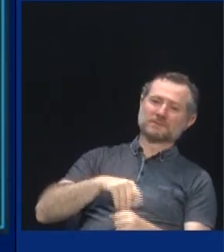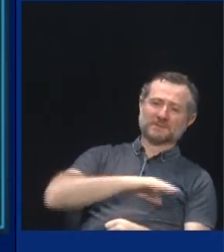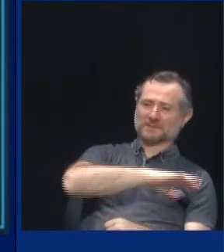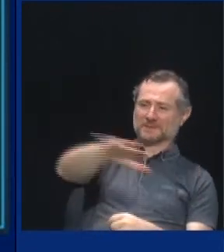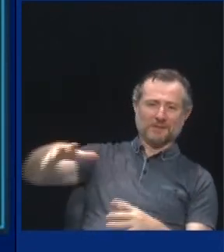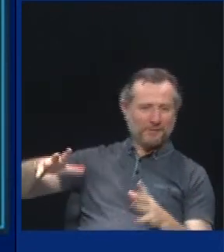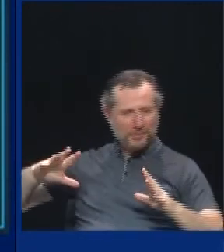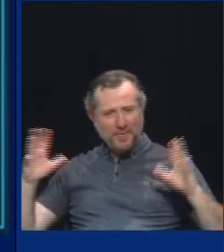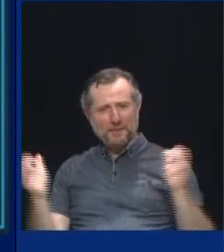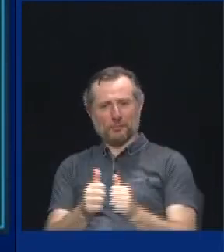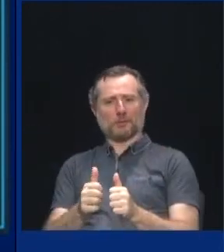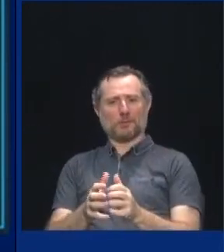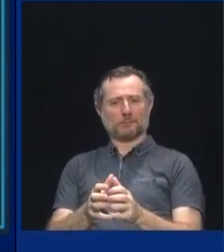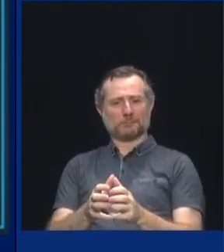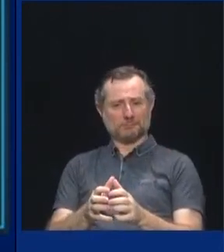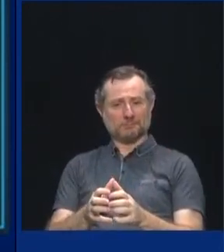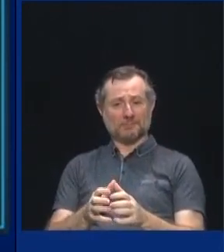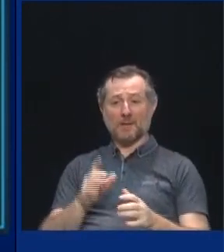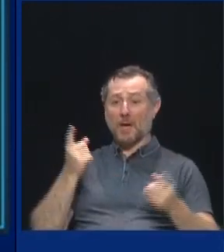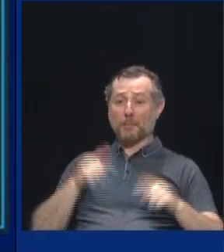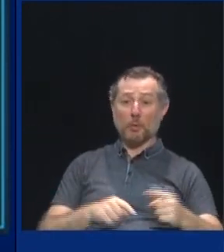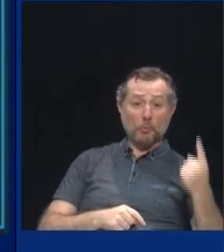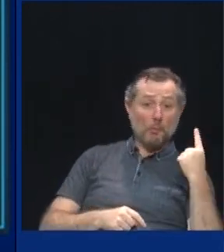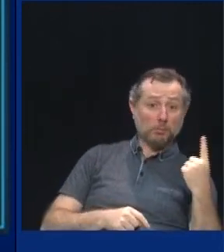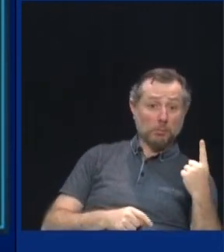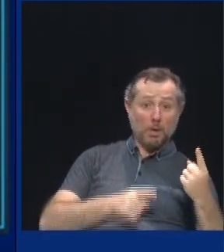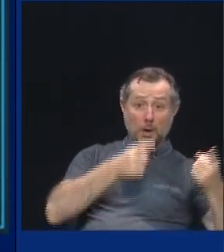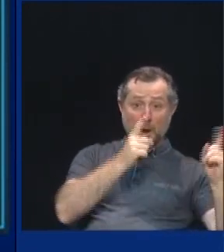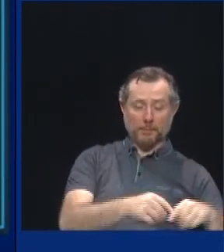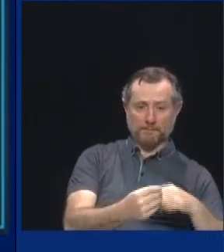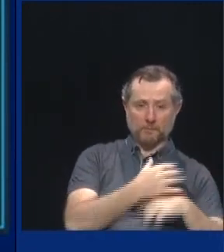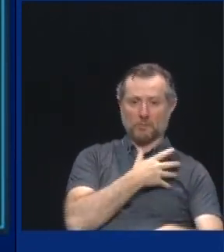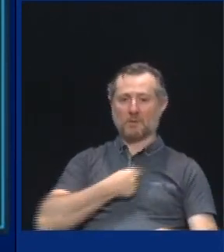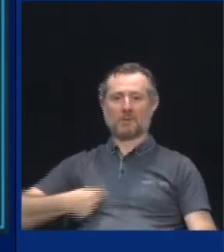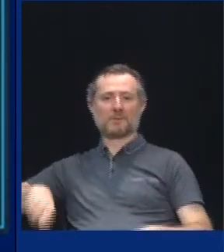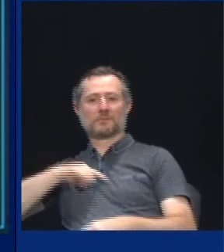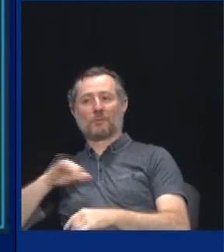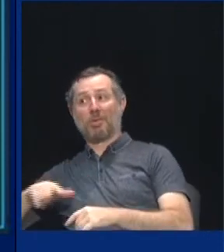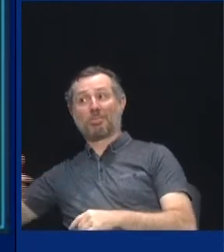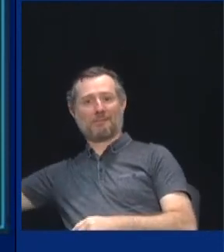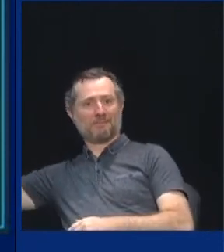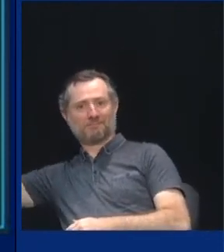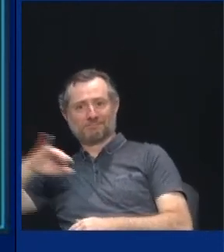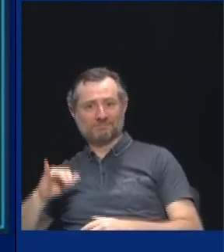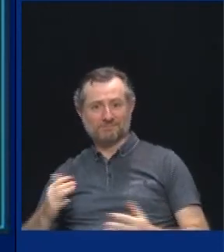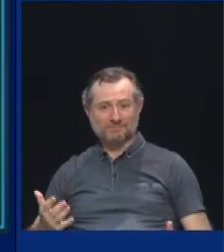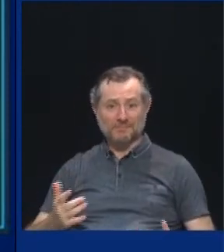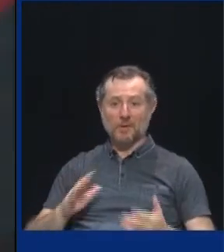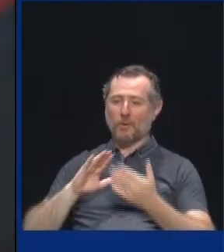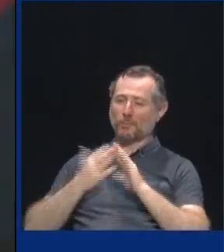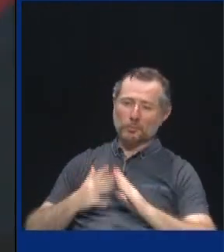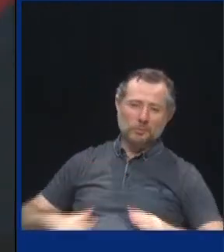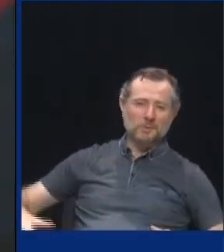ABOUT YOU. WE UNDERSTAND WE ARE ALL IN THIS TOGETHER. WE UNDERSTAND AS GOES ONE, GOES